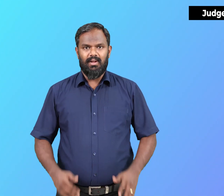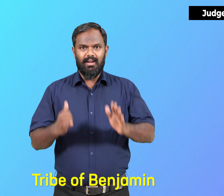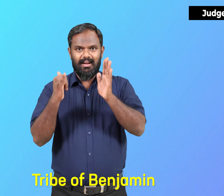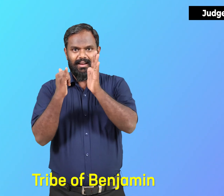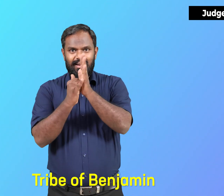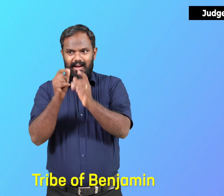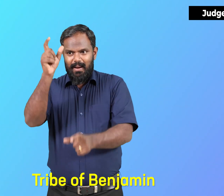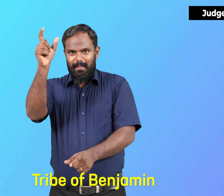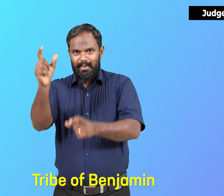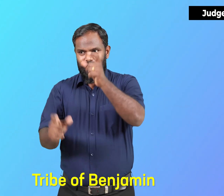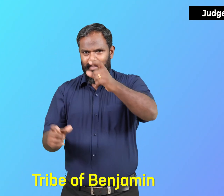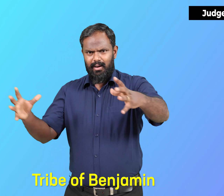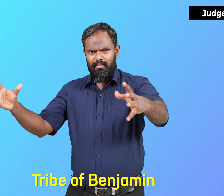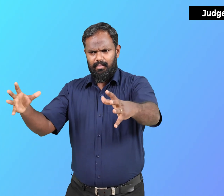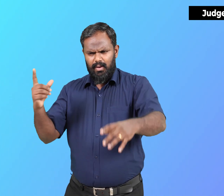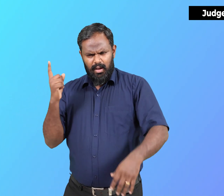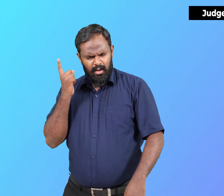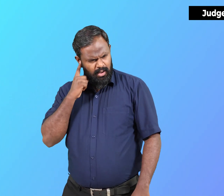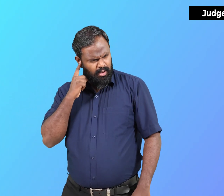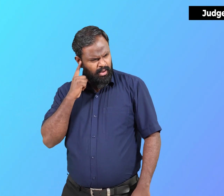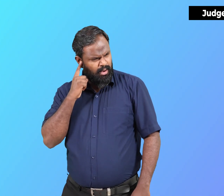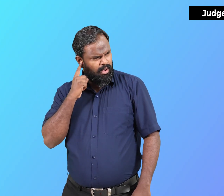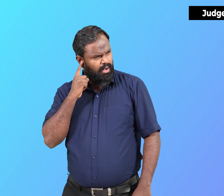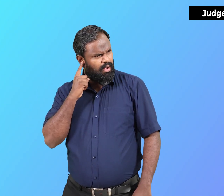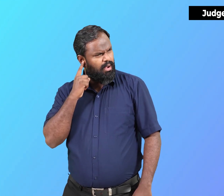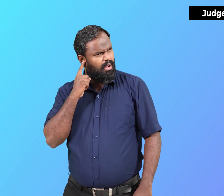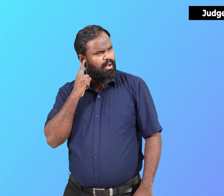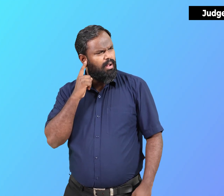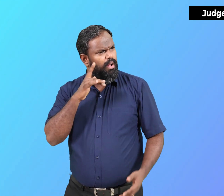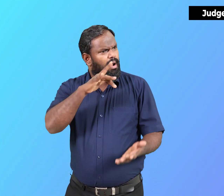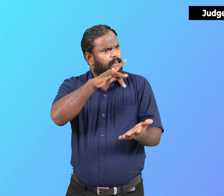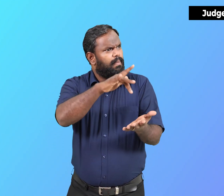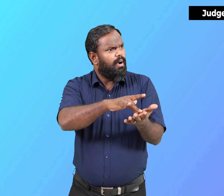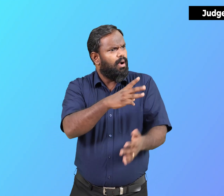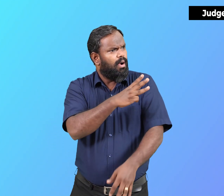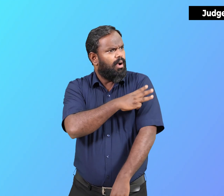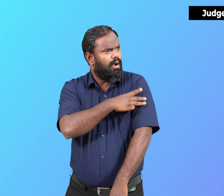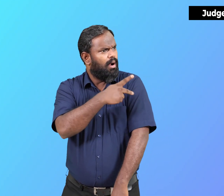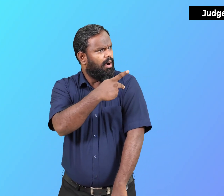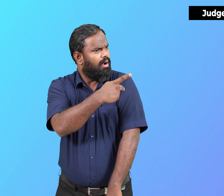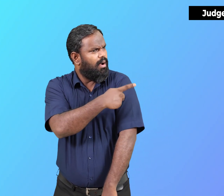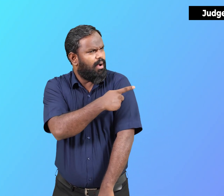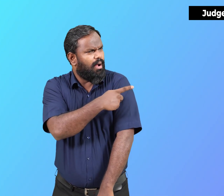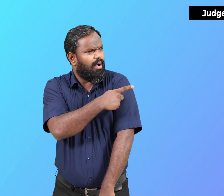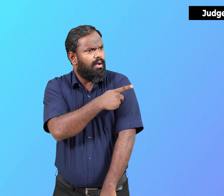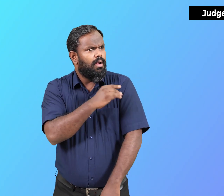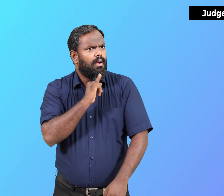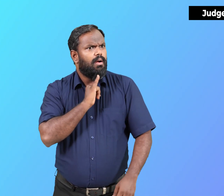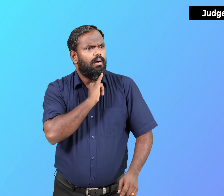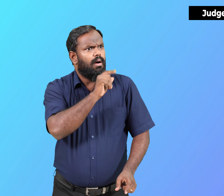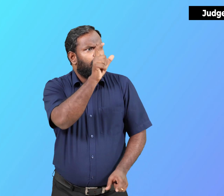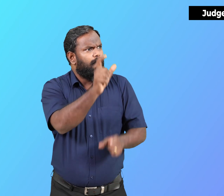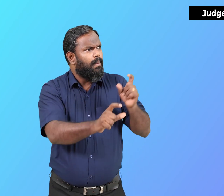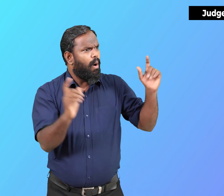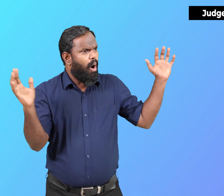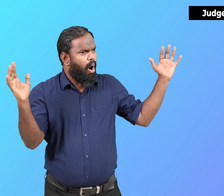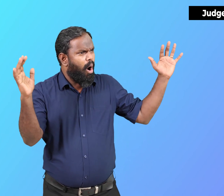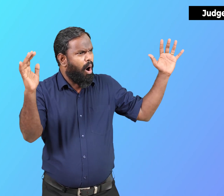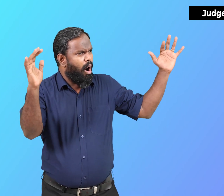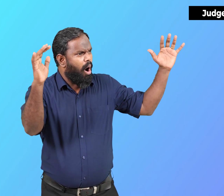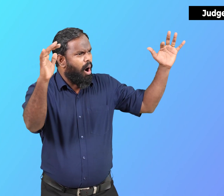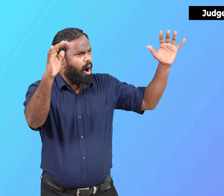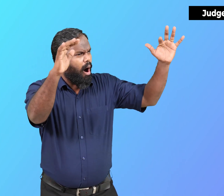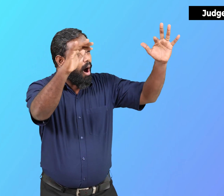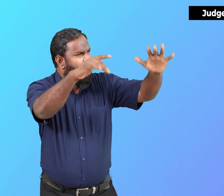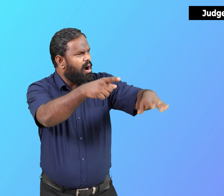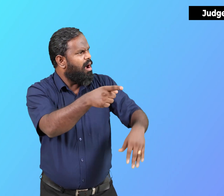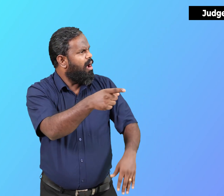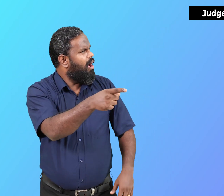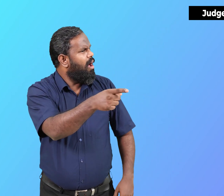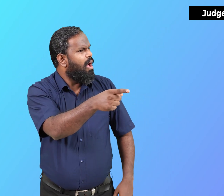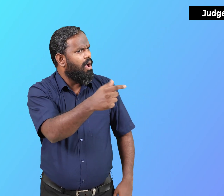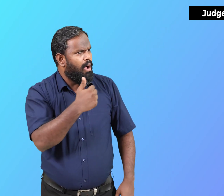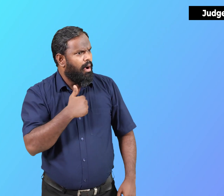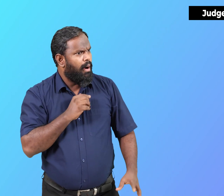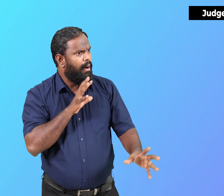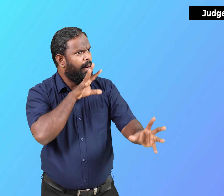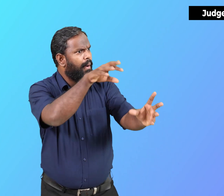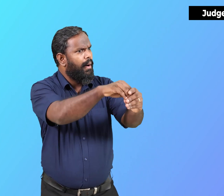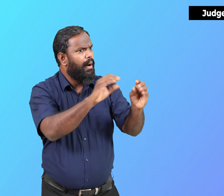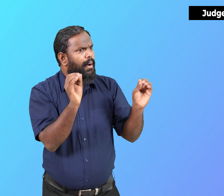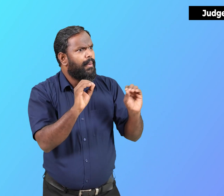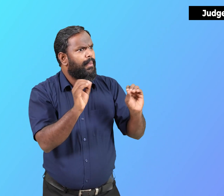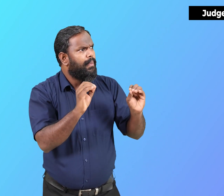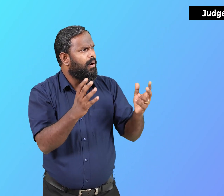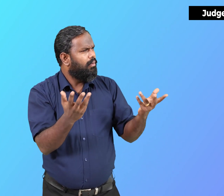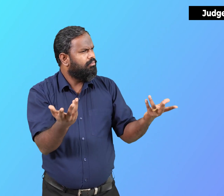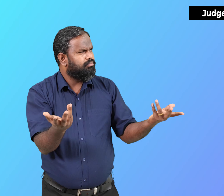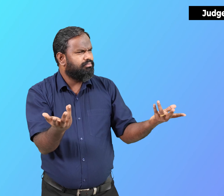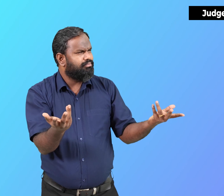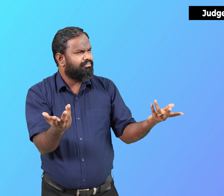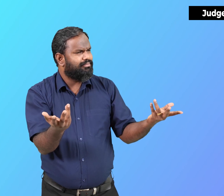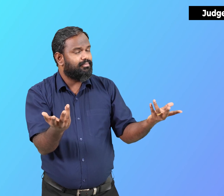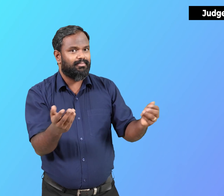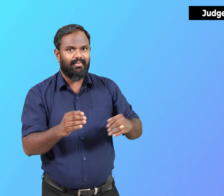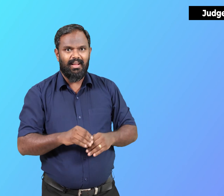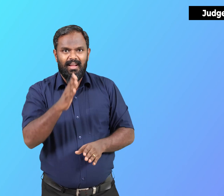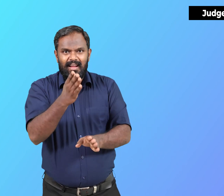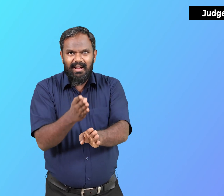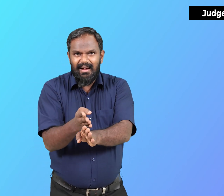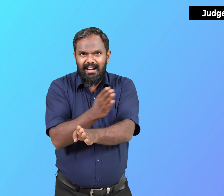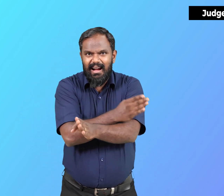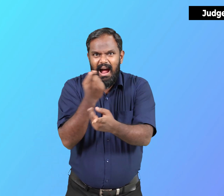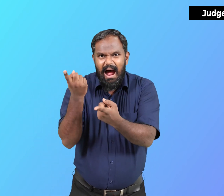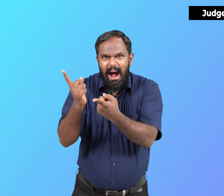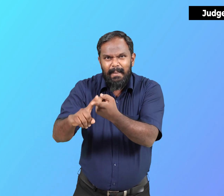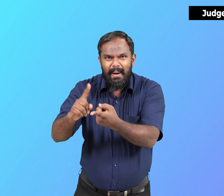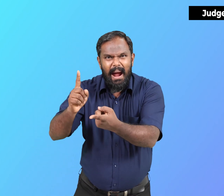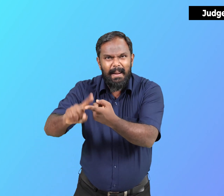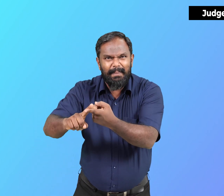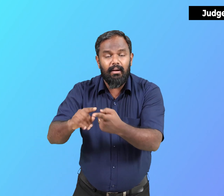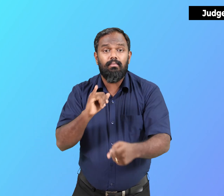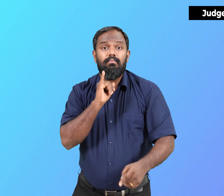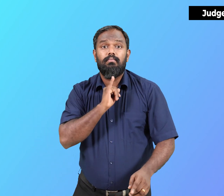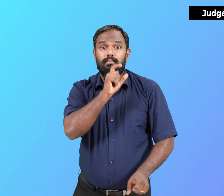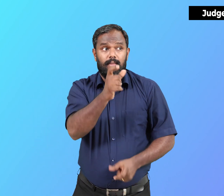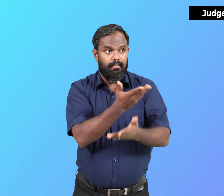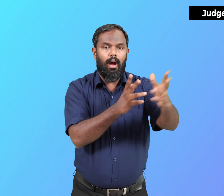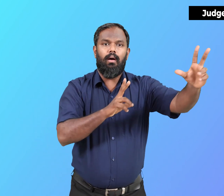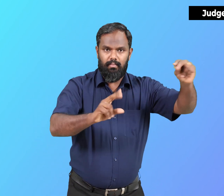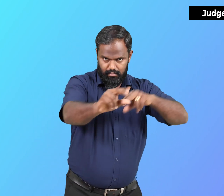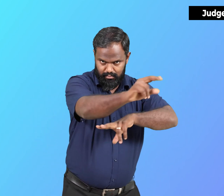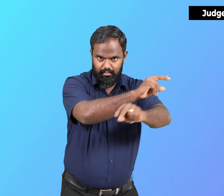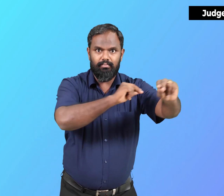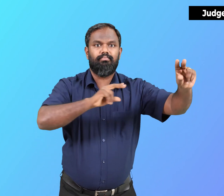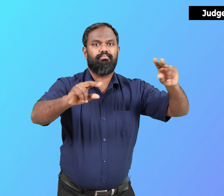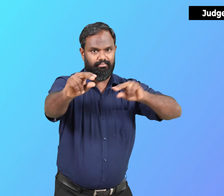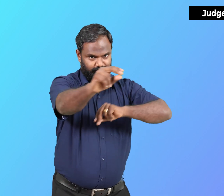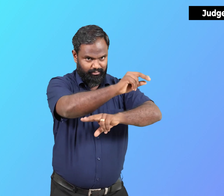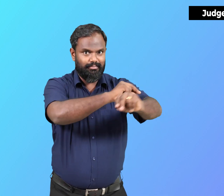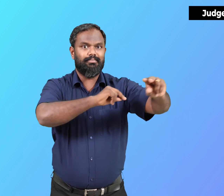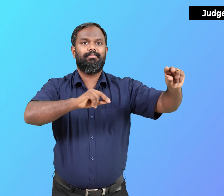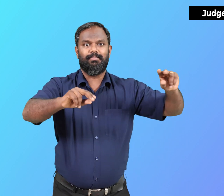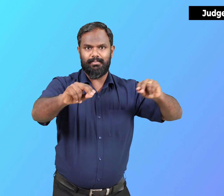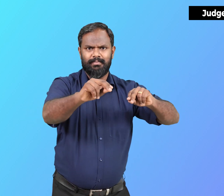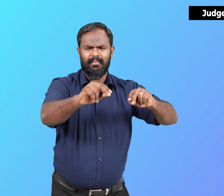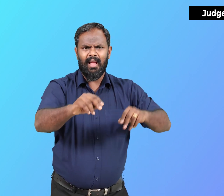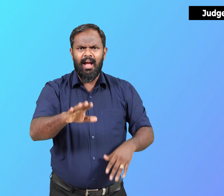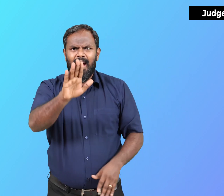The people from the tribe of Benjamin heard that the Israelites were meeting together in Mizpah. The Israelites said, “Tell us how this terrible thing happened.”